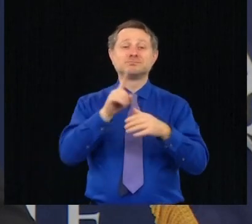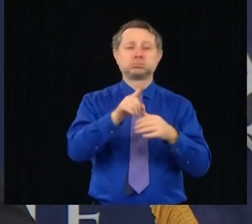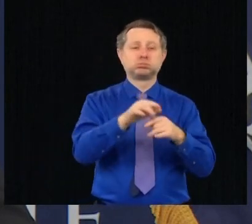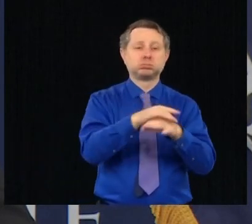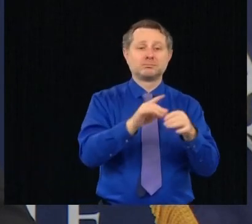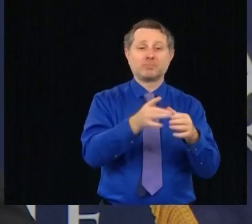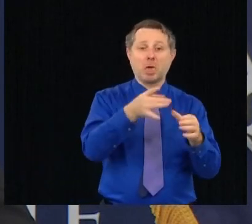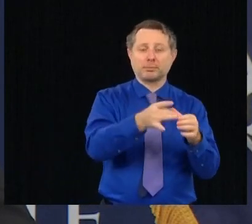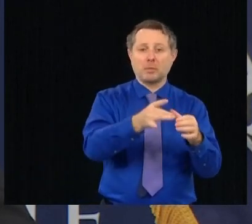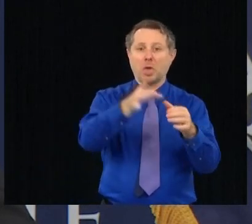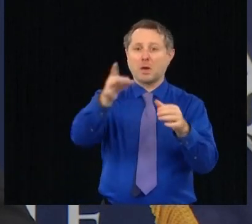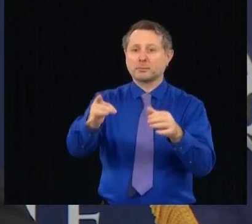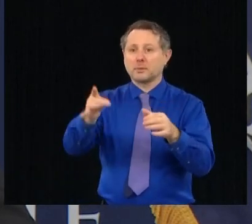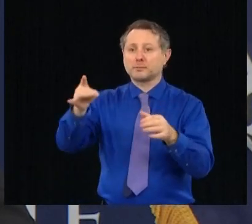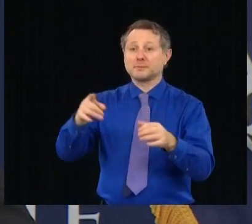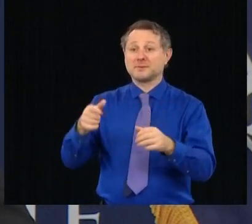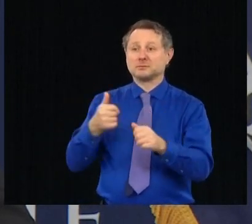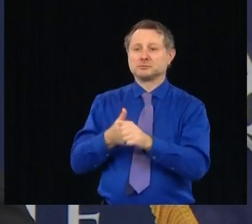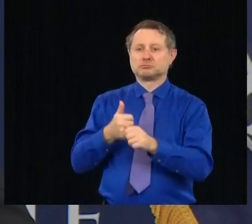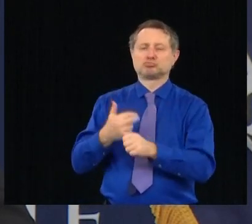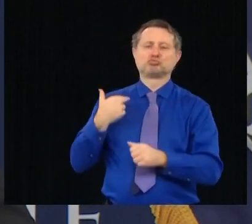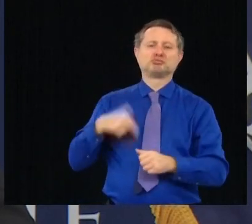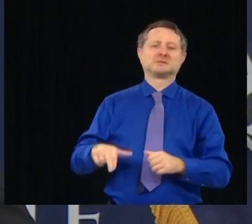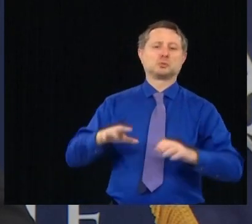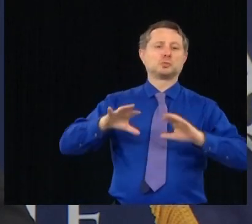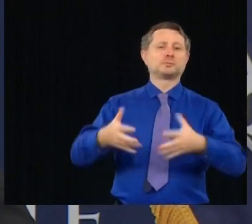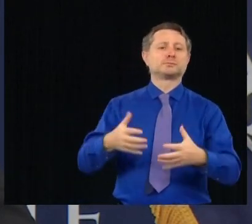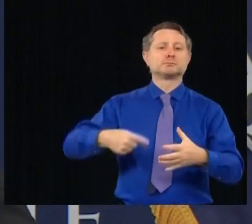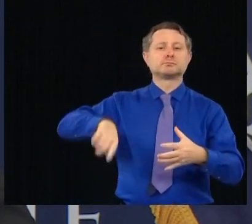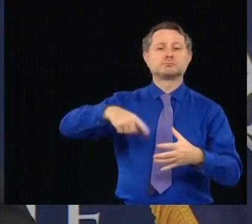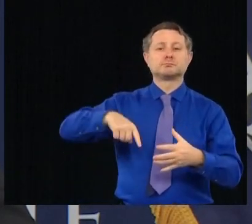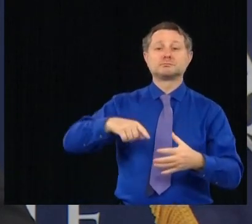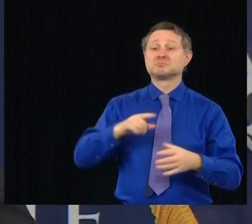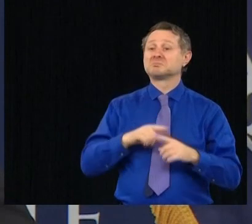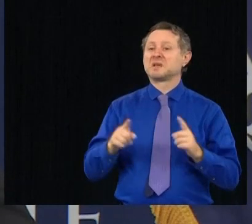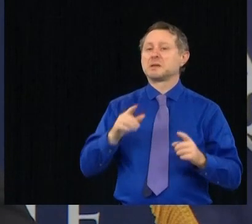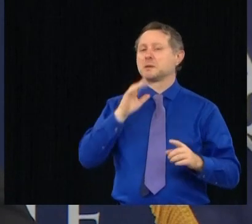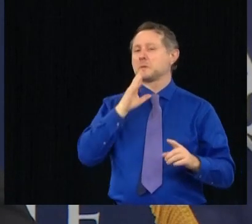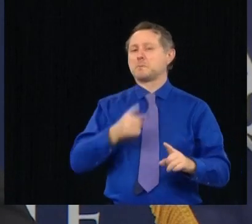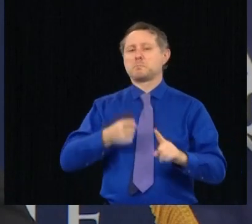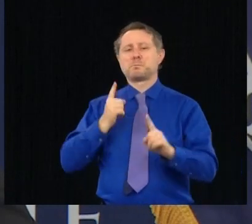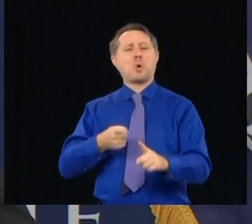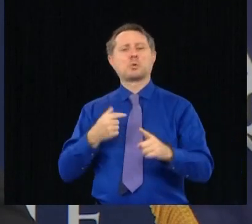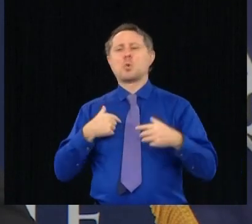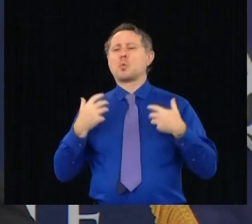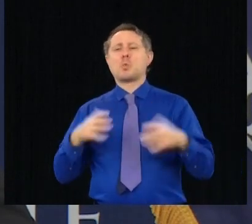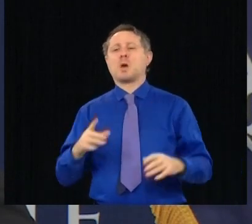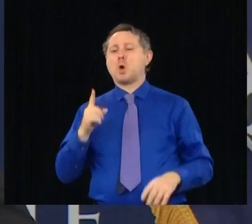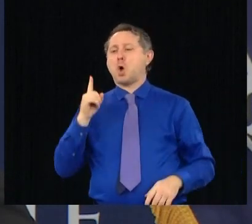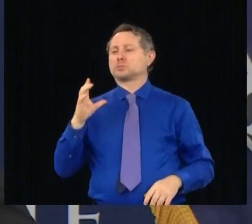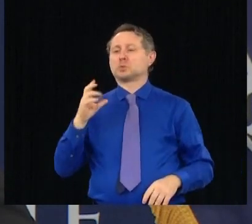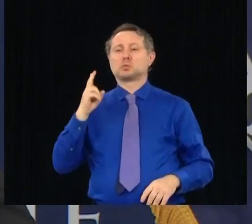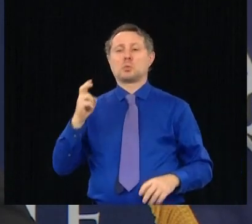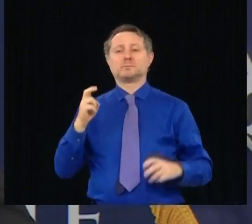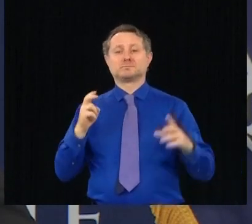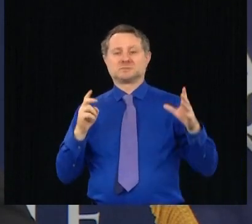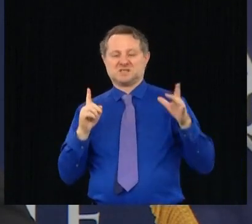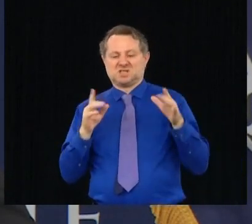WENT TO A COUPLE OF EVENTS